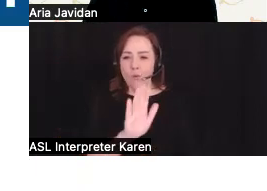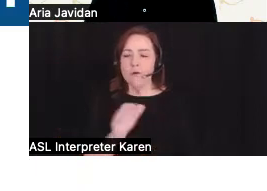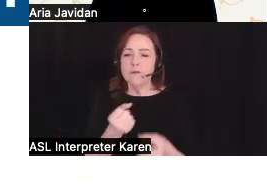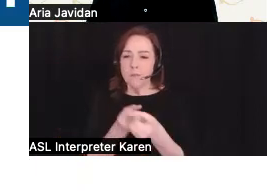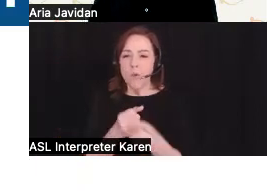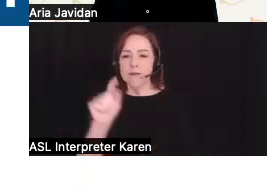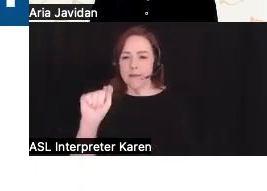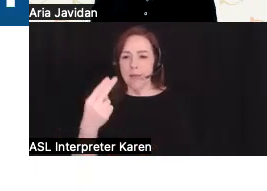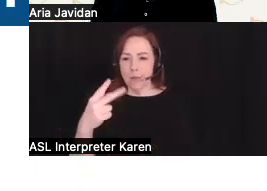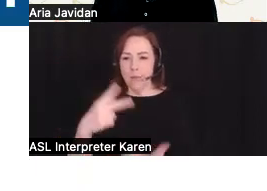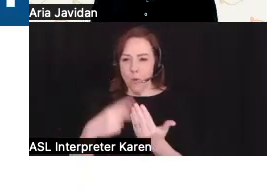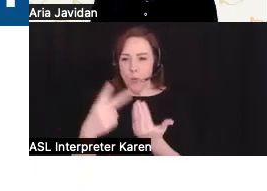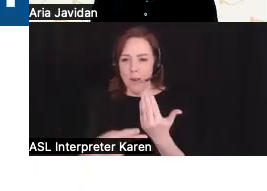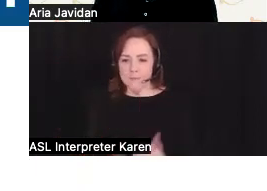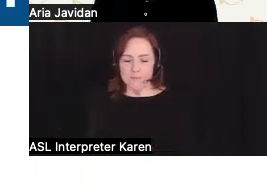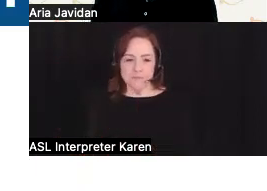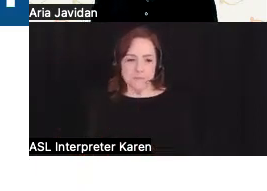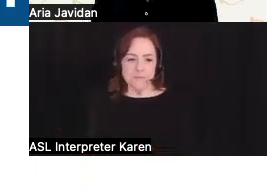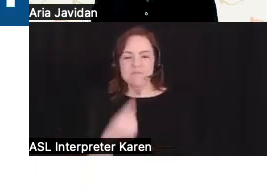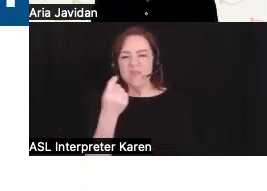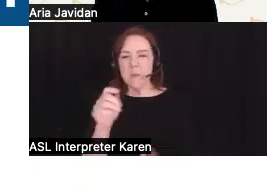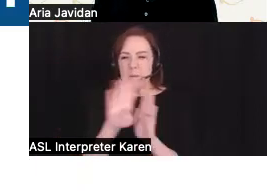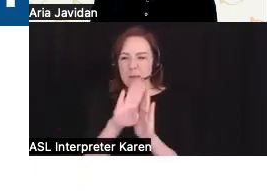just to provide a little background on the Consortium located throughout the country there